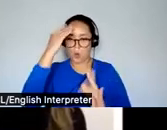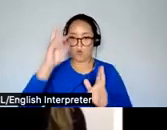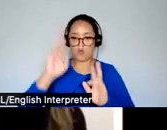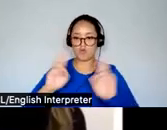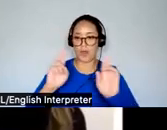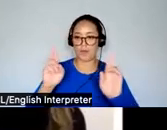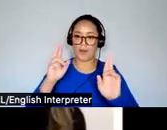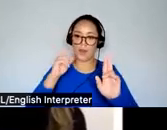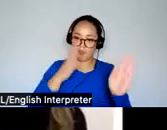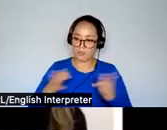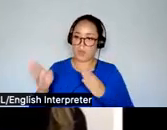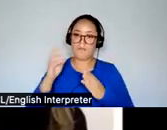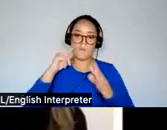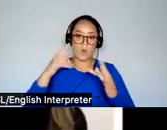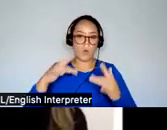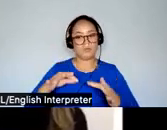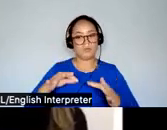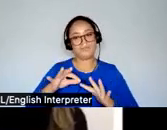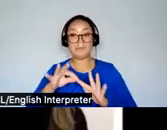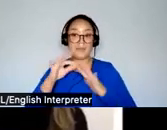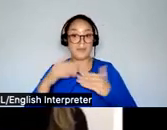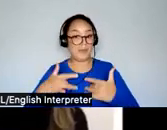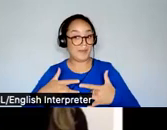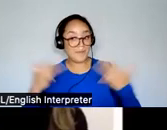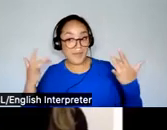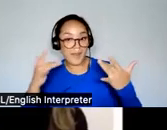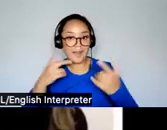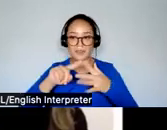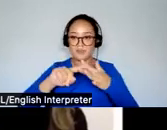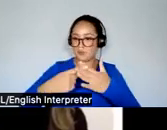and start dates.